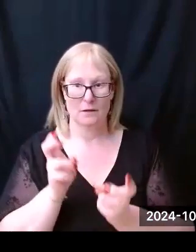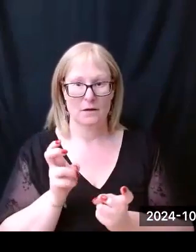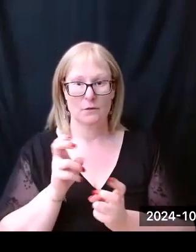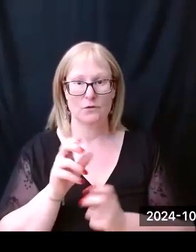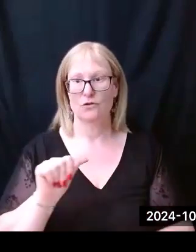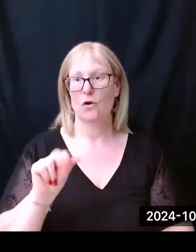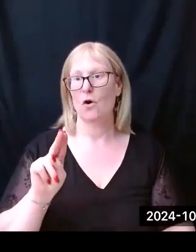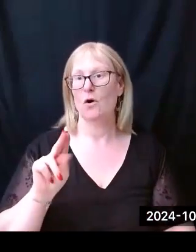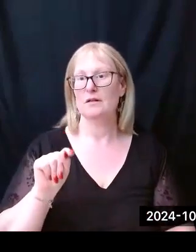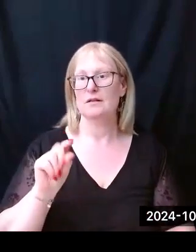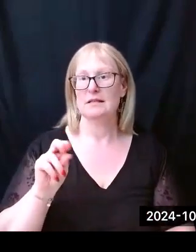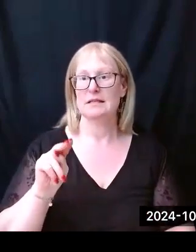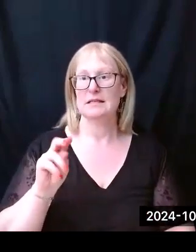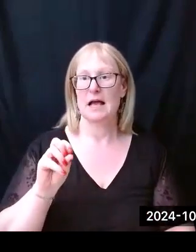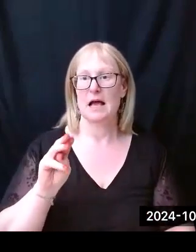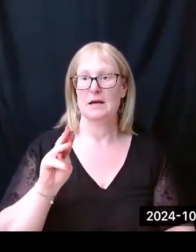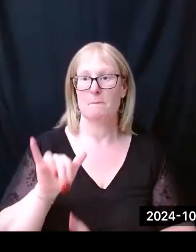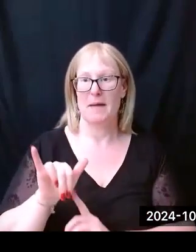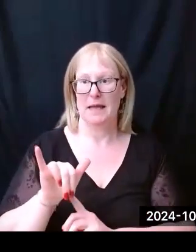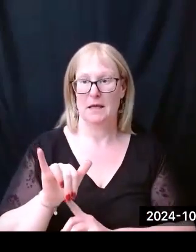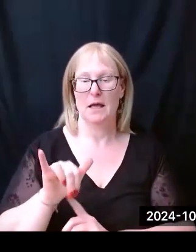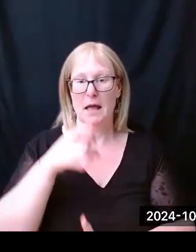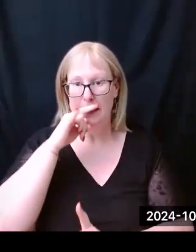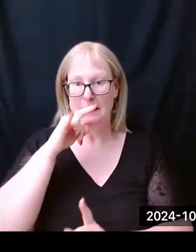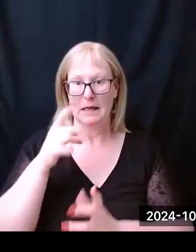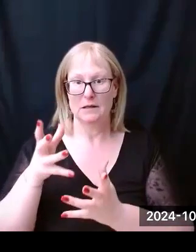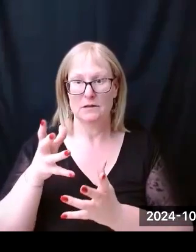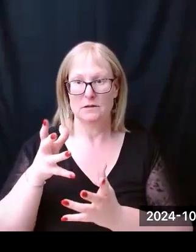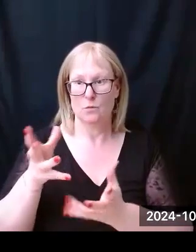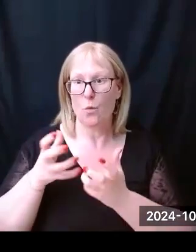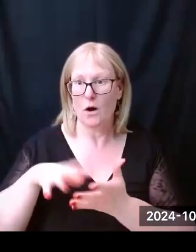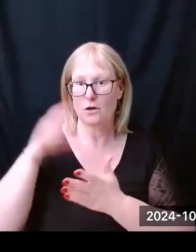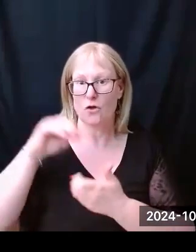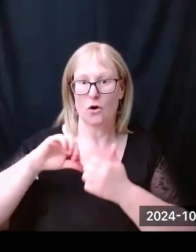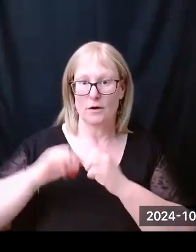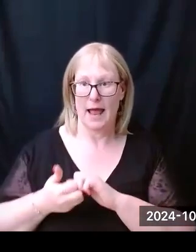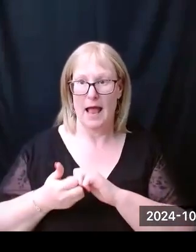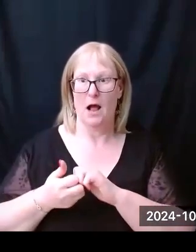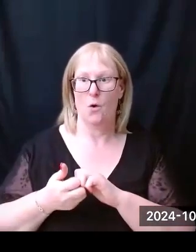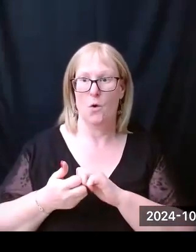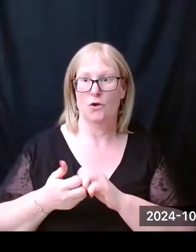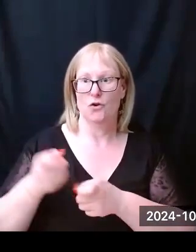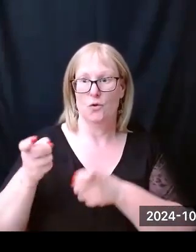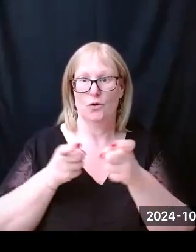Kids want to learn to do what we do, which is be the master of ourselves and our own destiny.